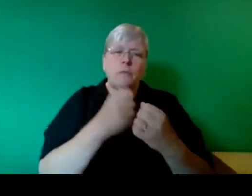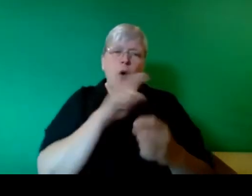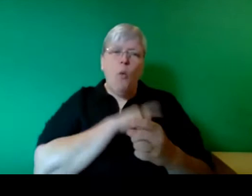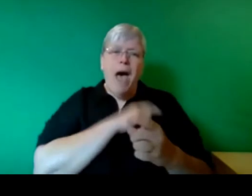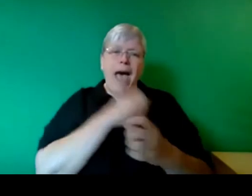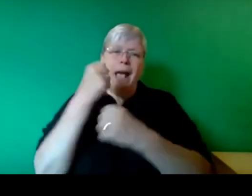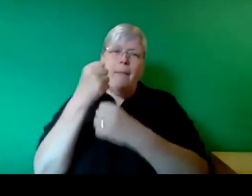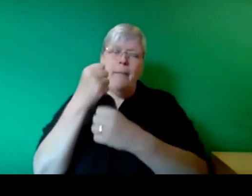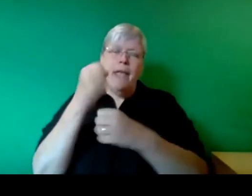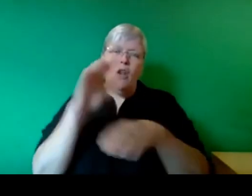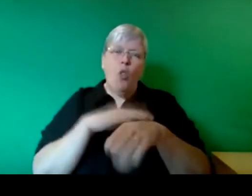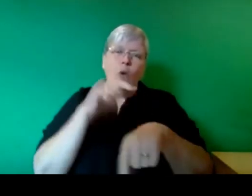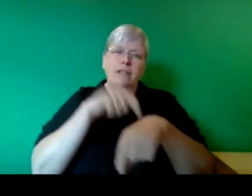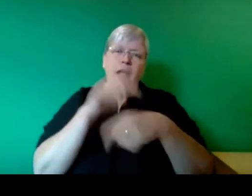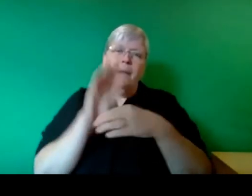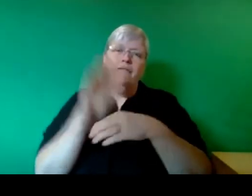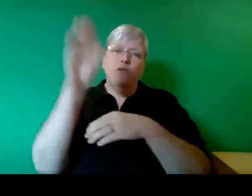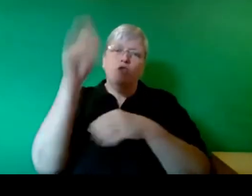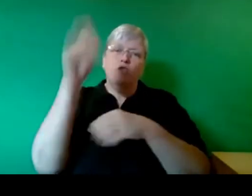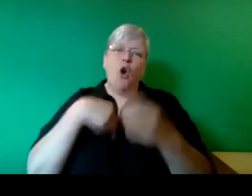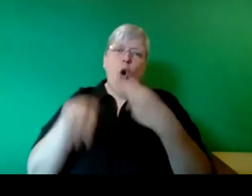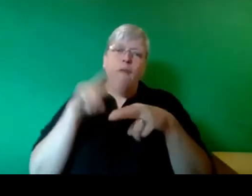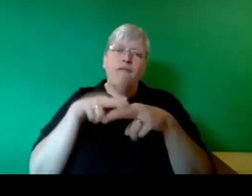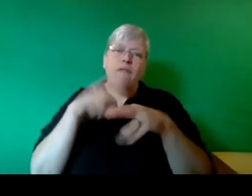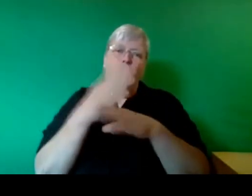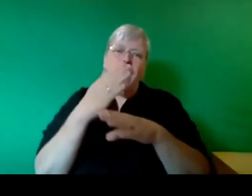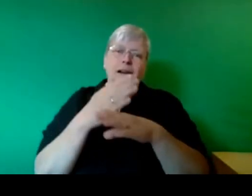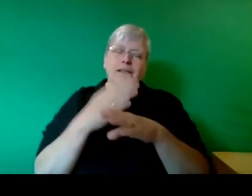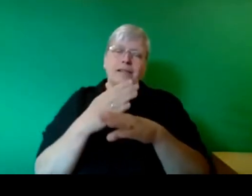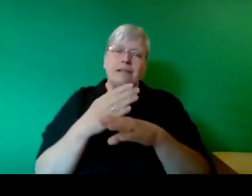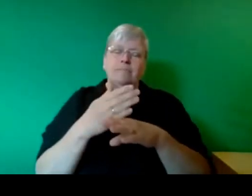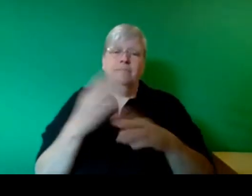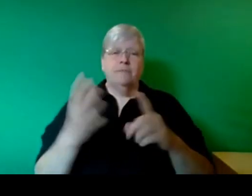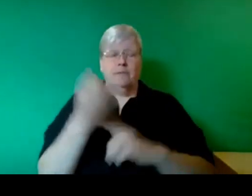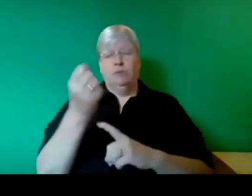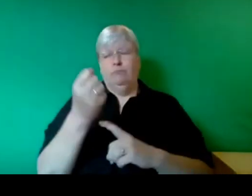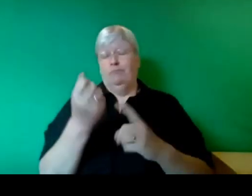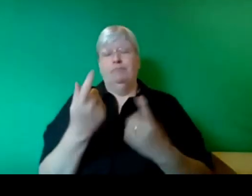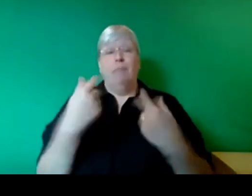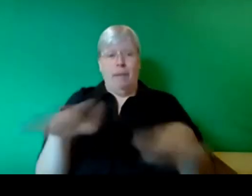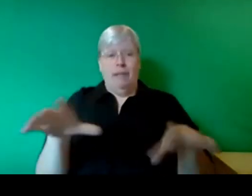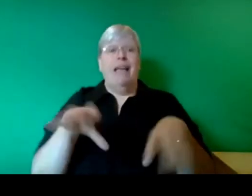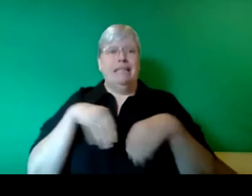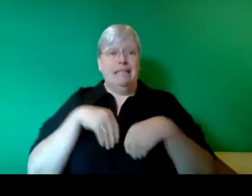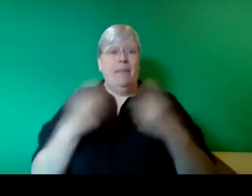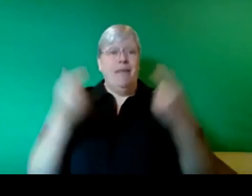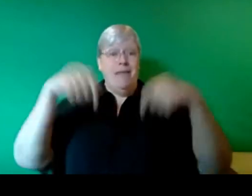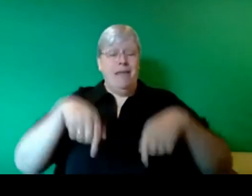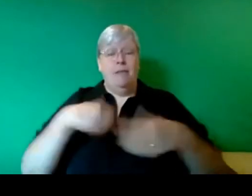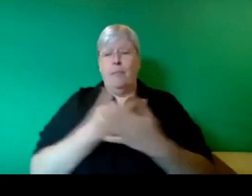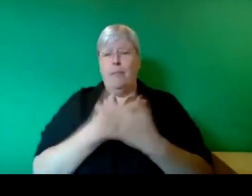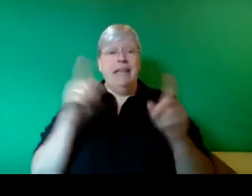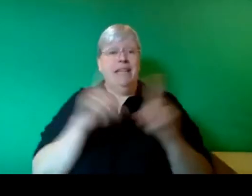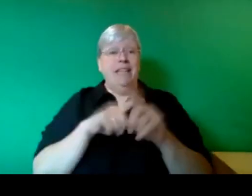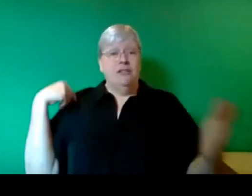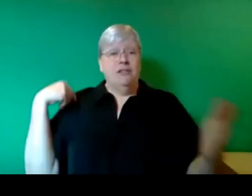and this is a concept that we've embraced here over many years with the STUC working alongside